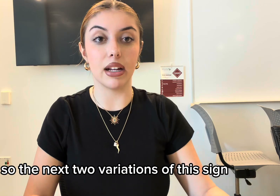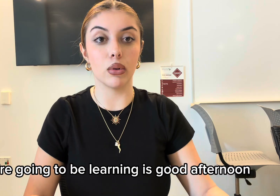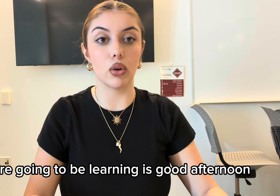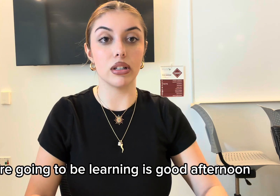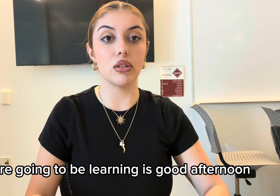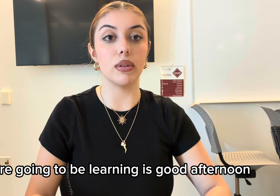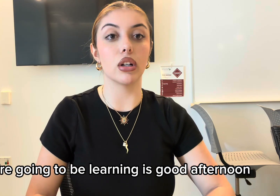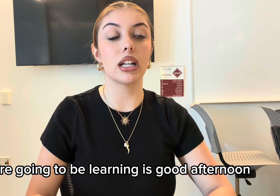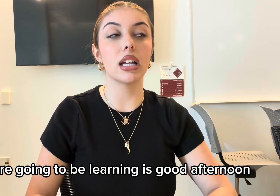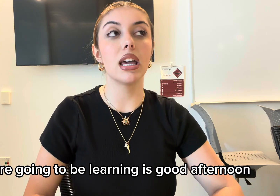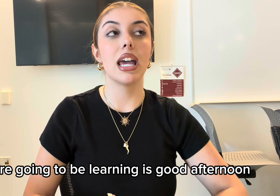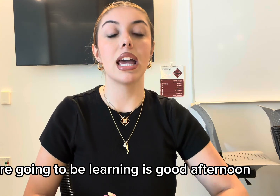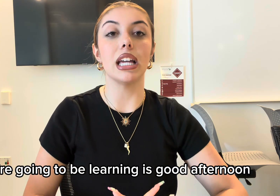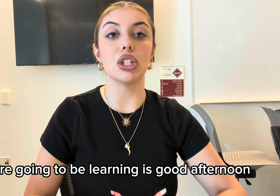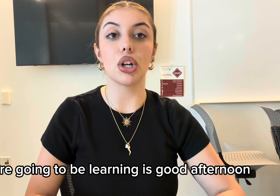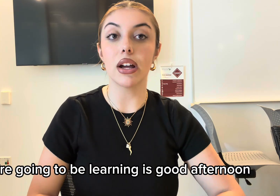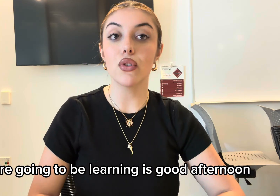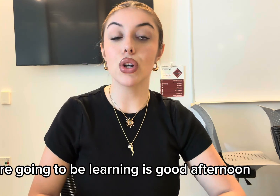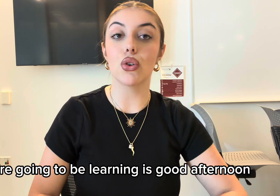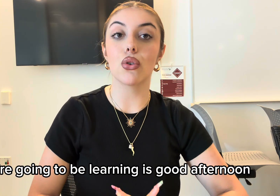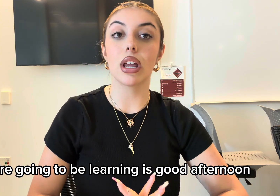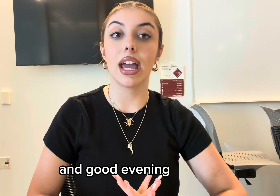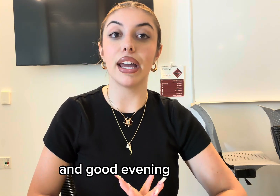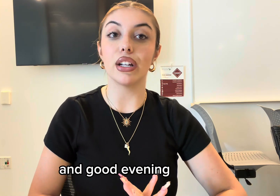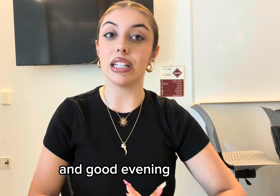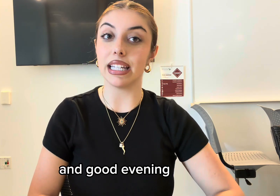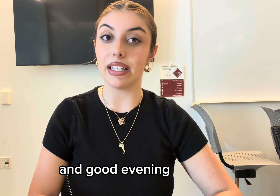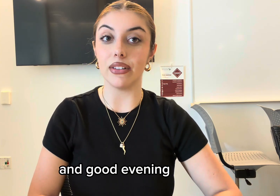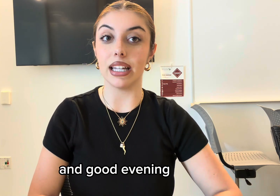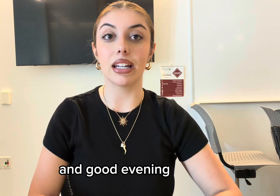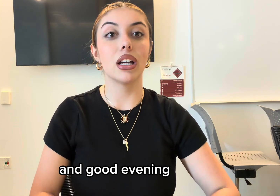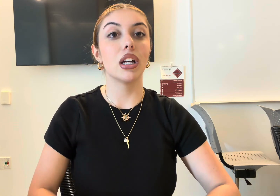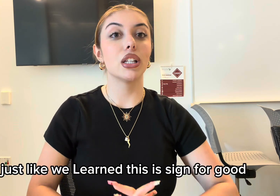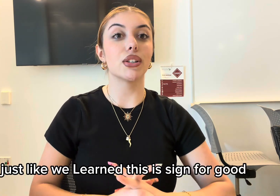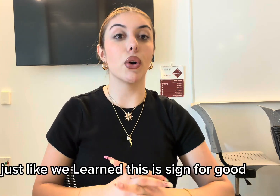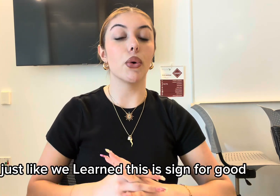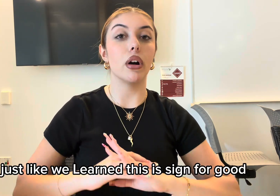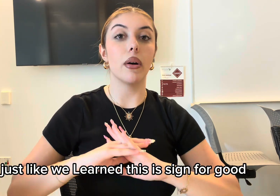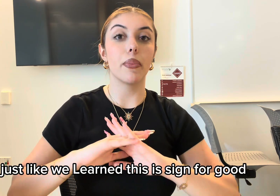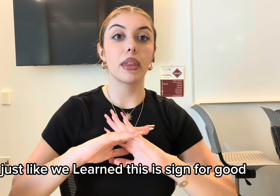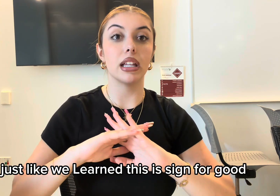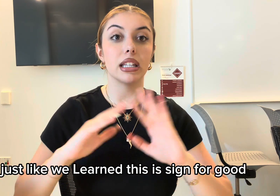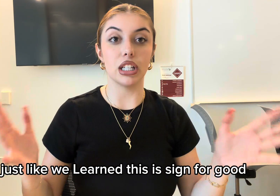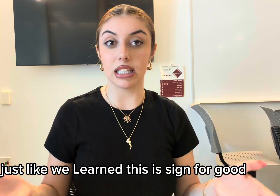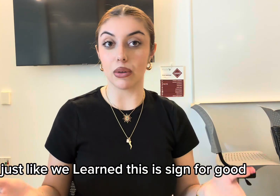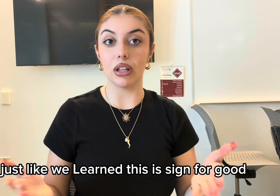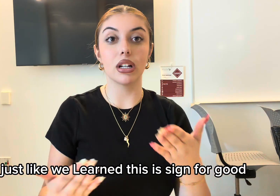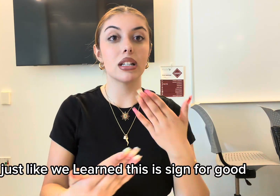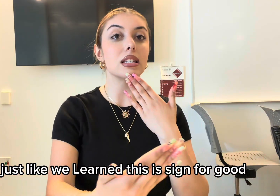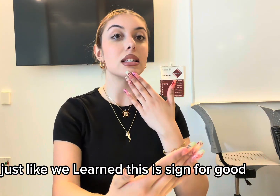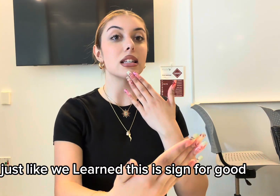sign we're going to be learning is good afternoon and good evening. So just like we learned, this is